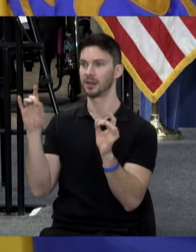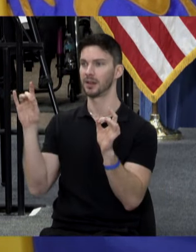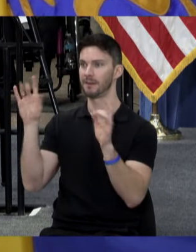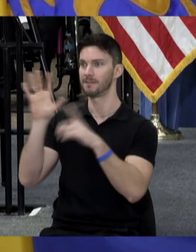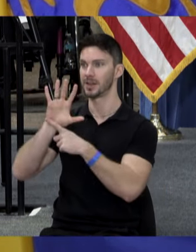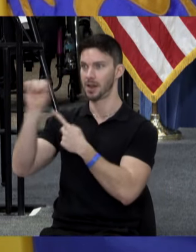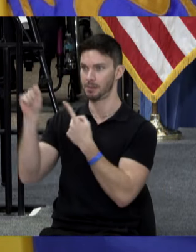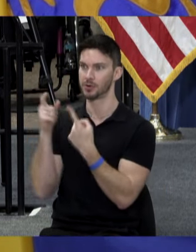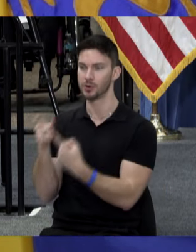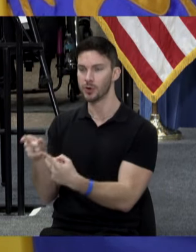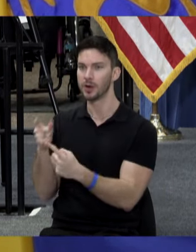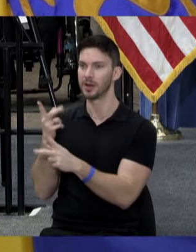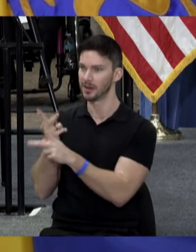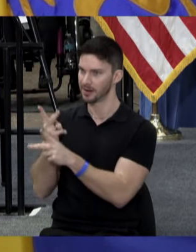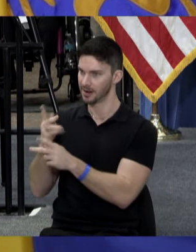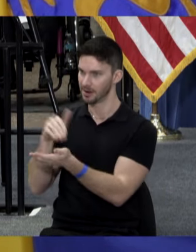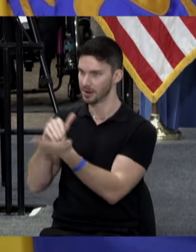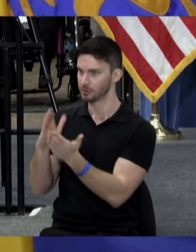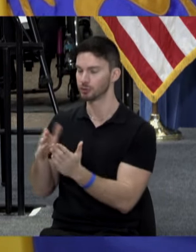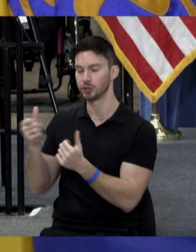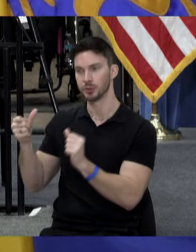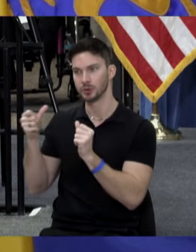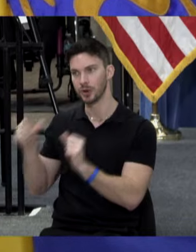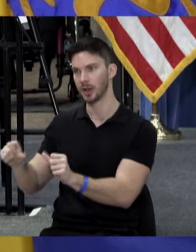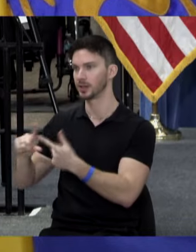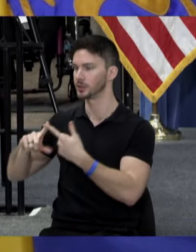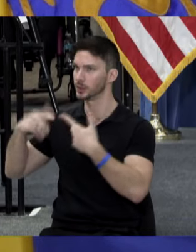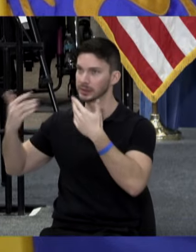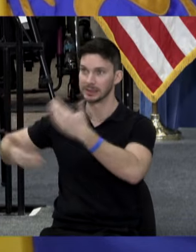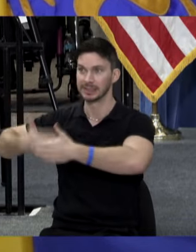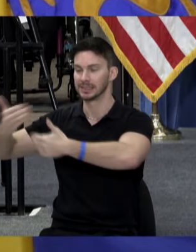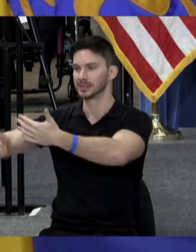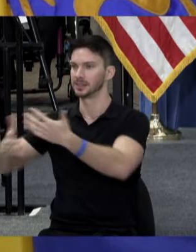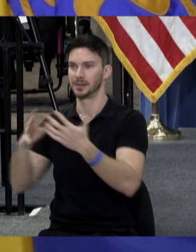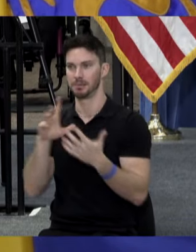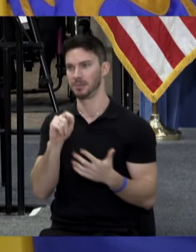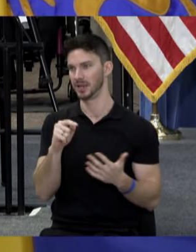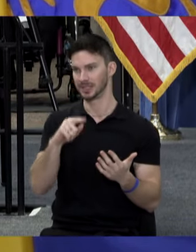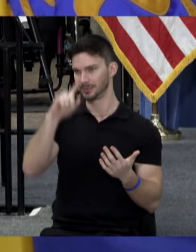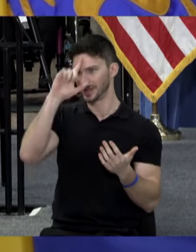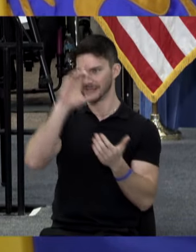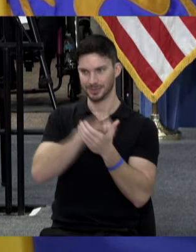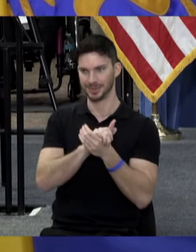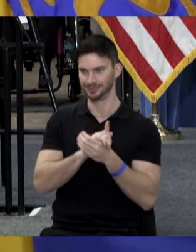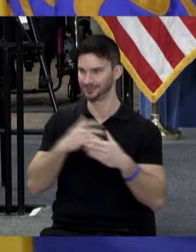She was literally trying to move mountains, but my husband would not heal. And sure enough, one of my